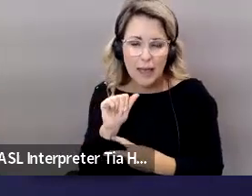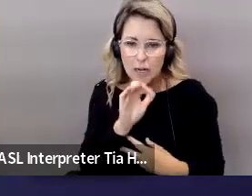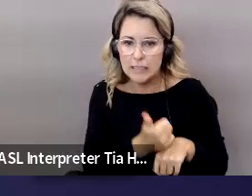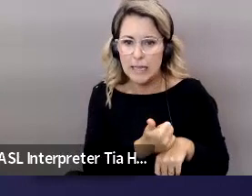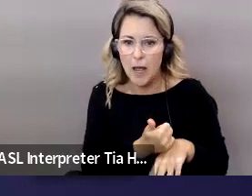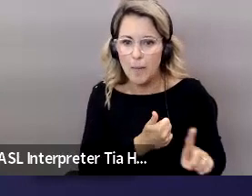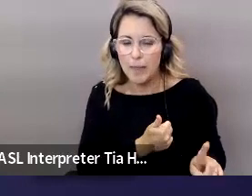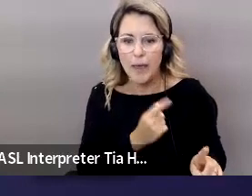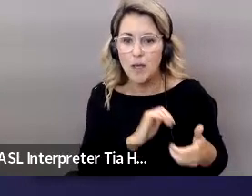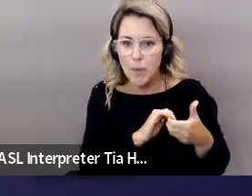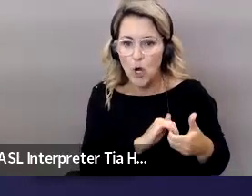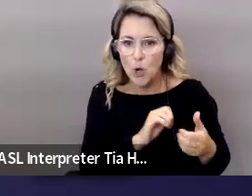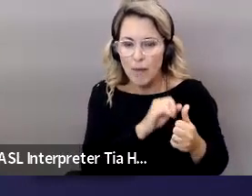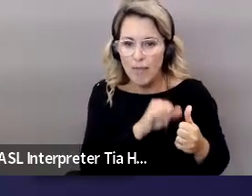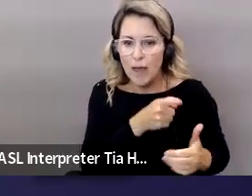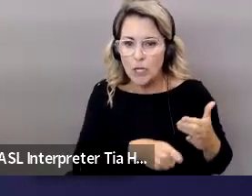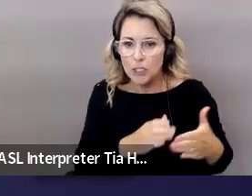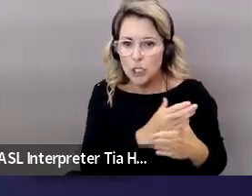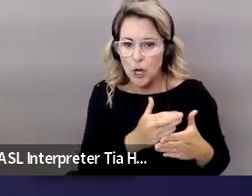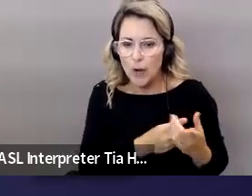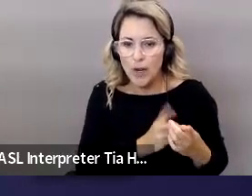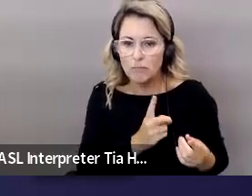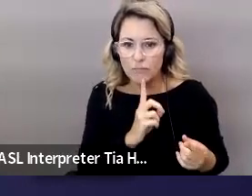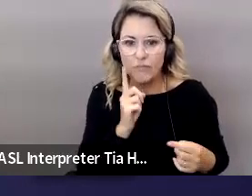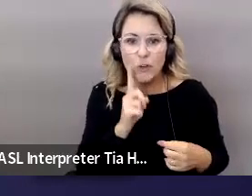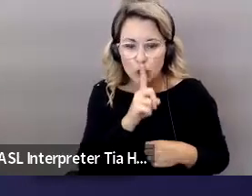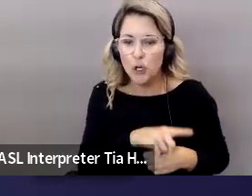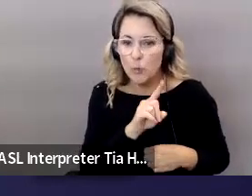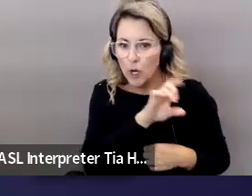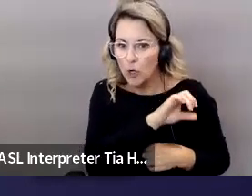concrete, as far as cost sharing. Dr. Rumrill: You want to be really, you want to be really careful